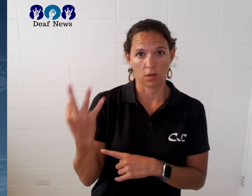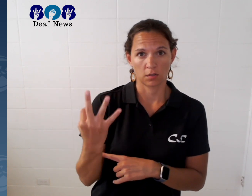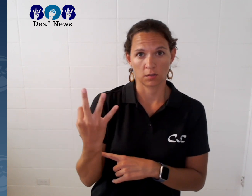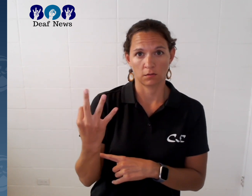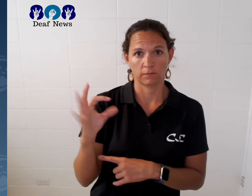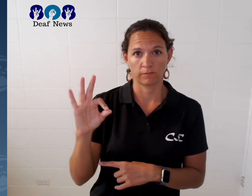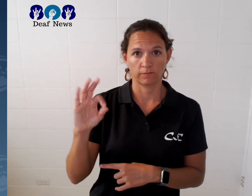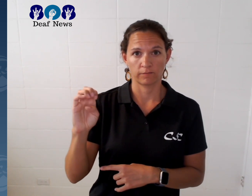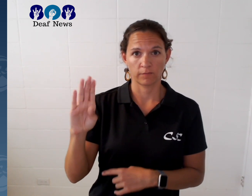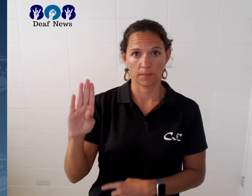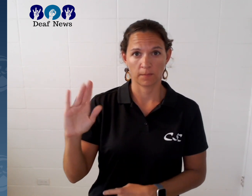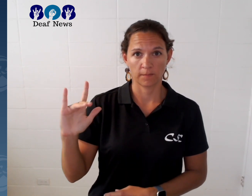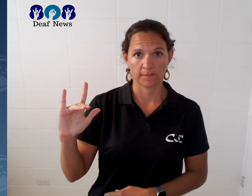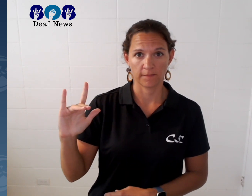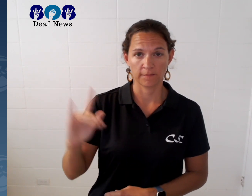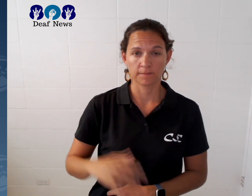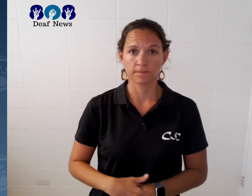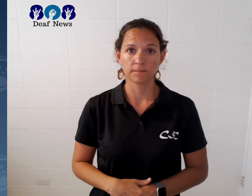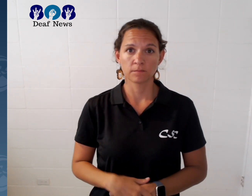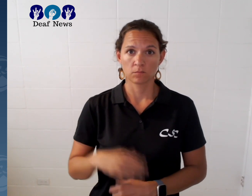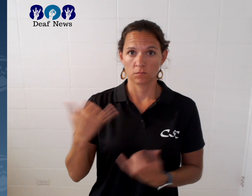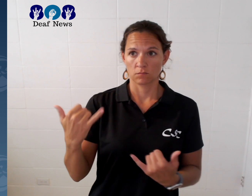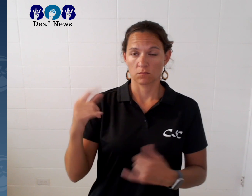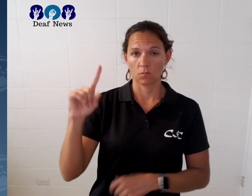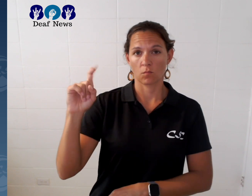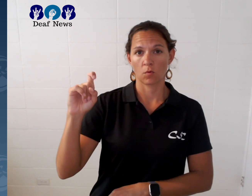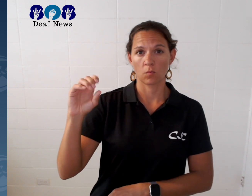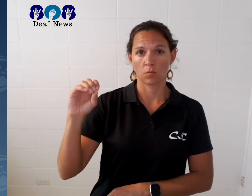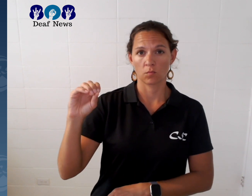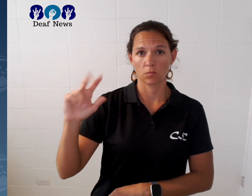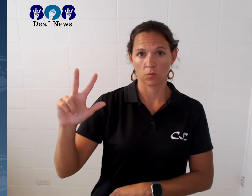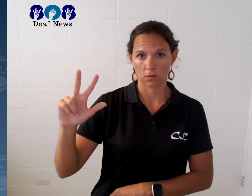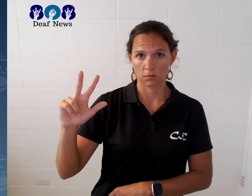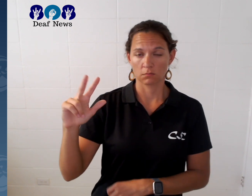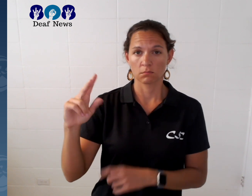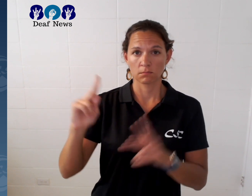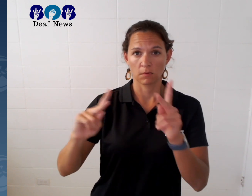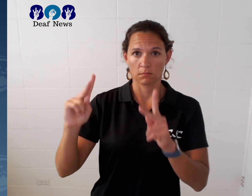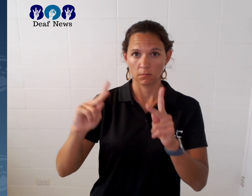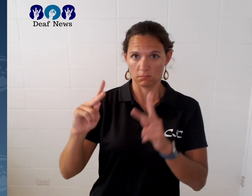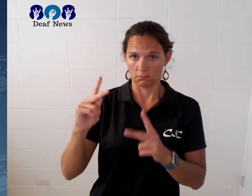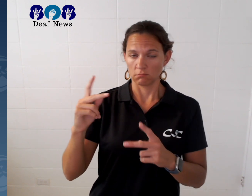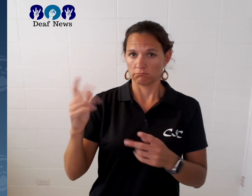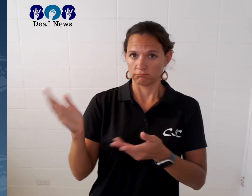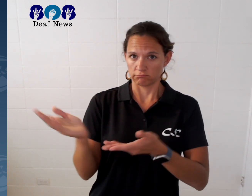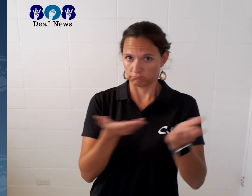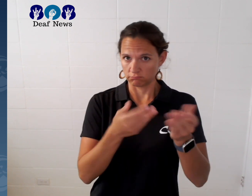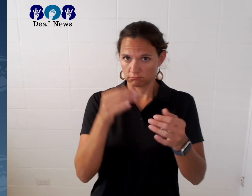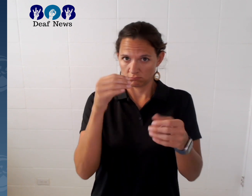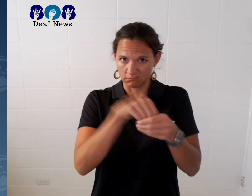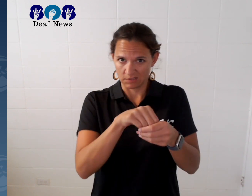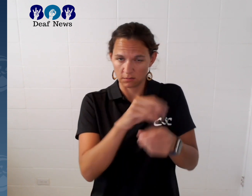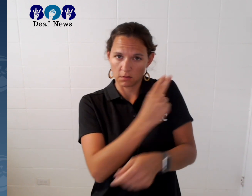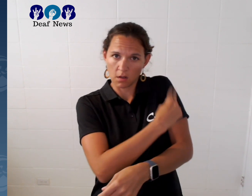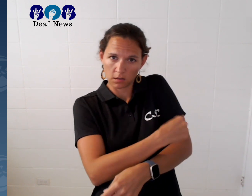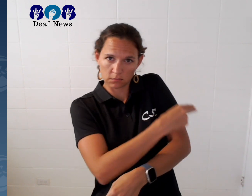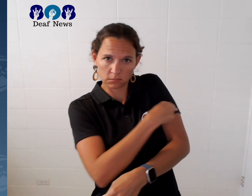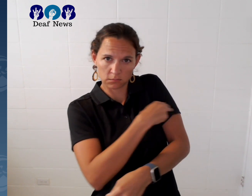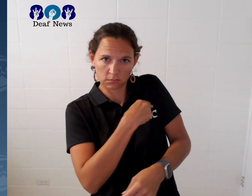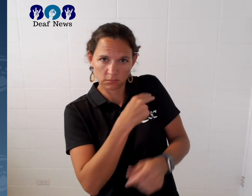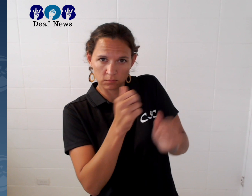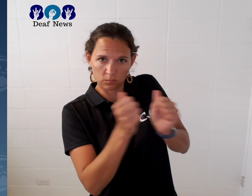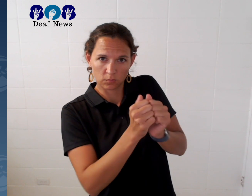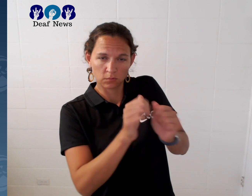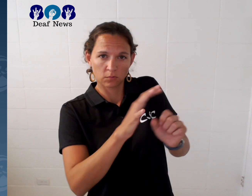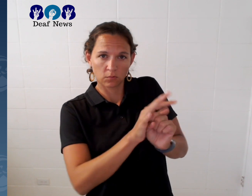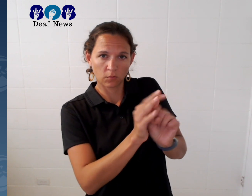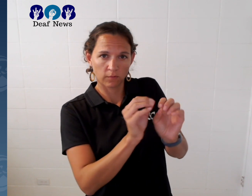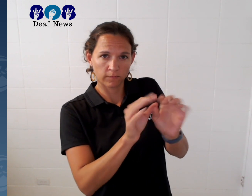As of Friday, February 25, there are a hundred and three people with COVID in the hospitals.